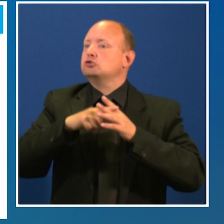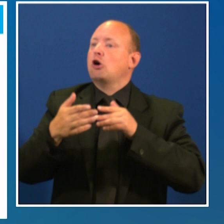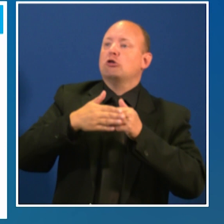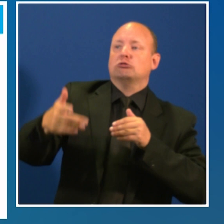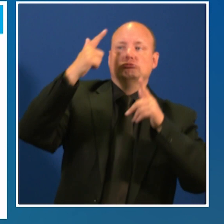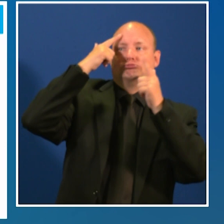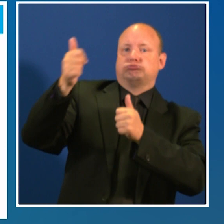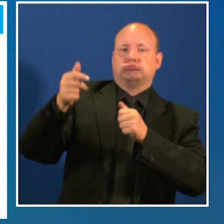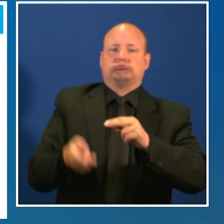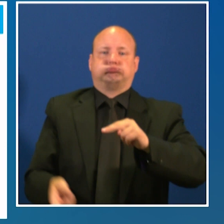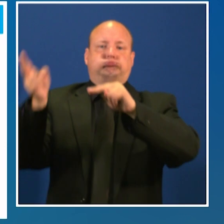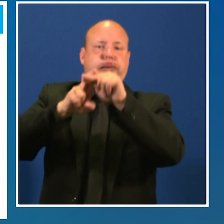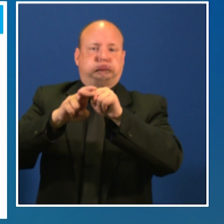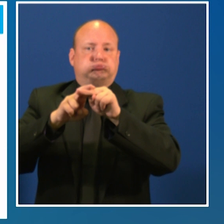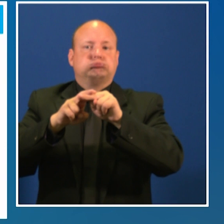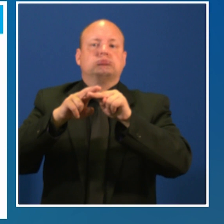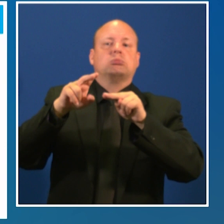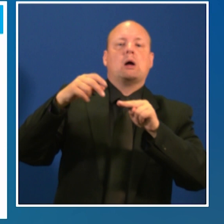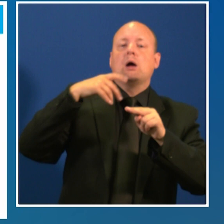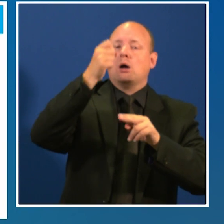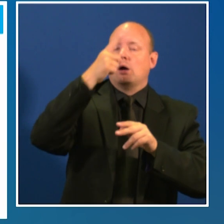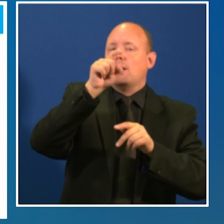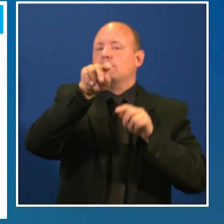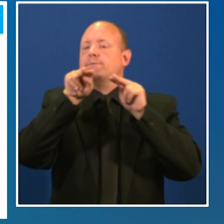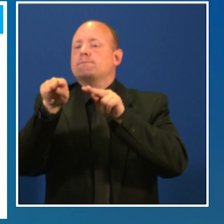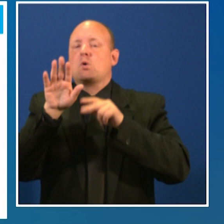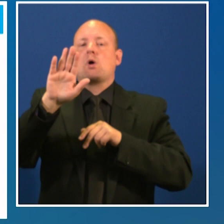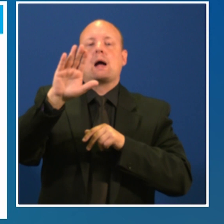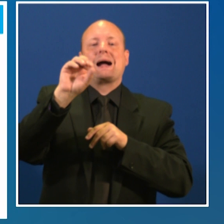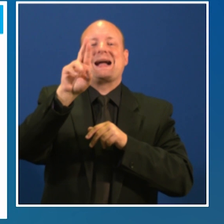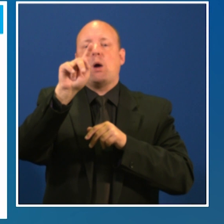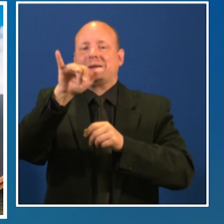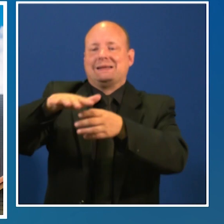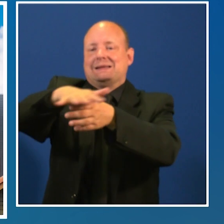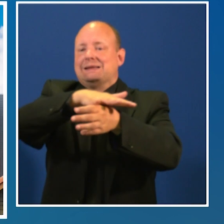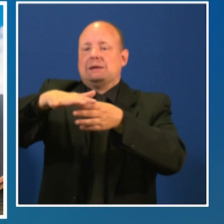Late fees, however are still banned. The next couple months,